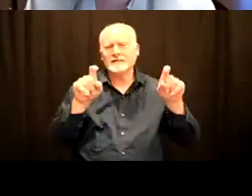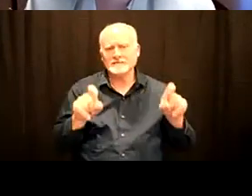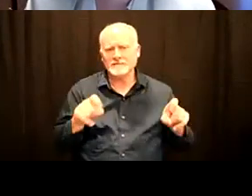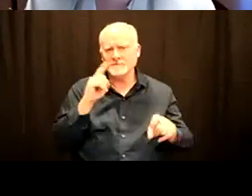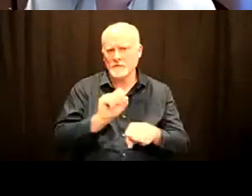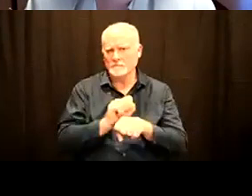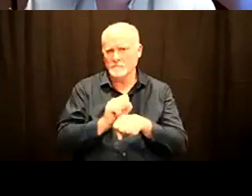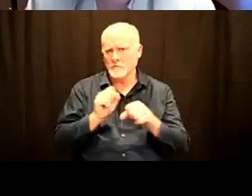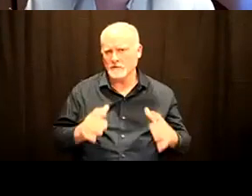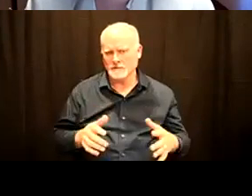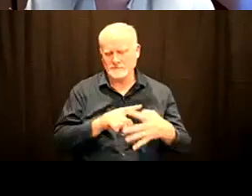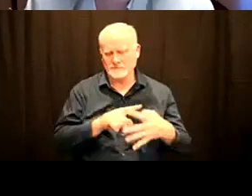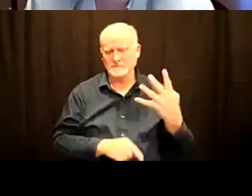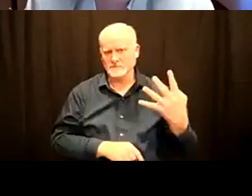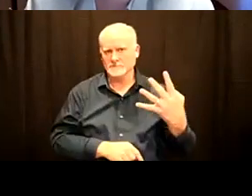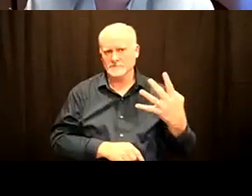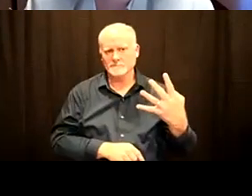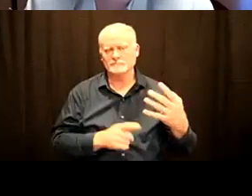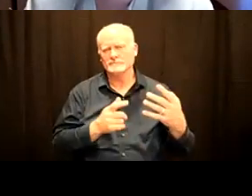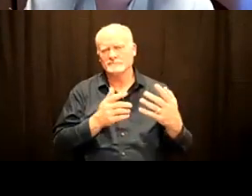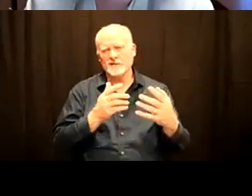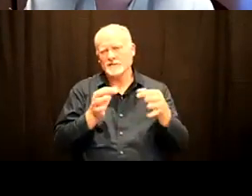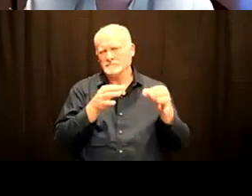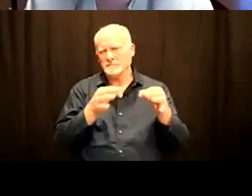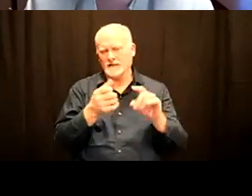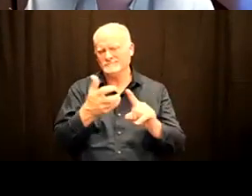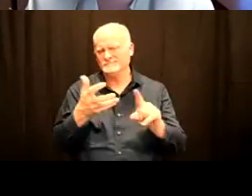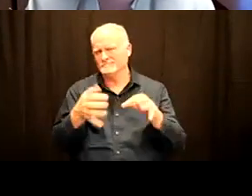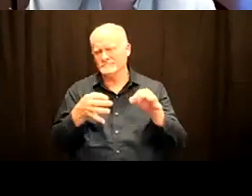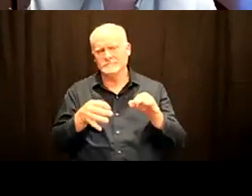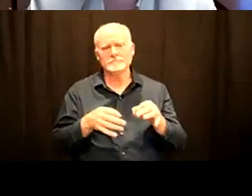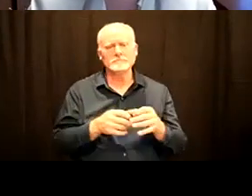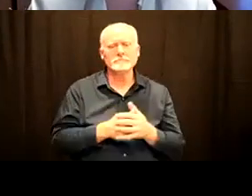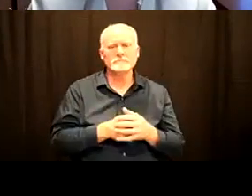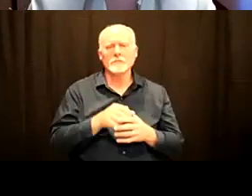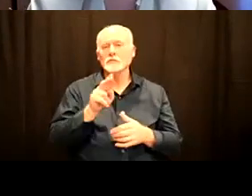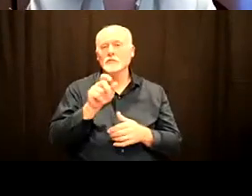today those in in broad strokes with additional information available on the uab united website